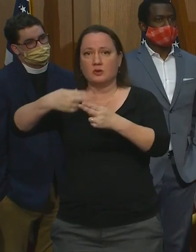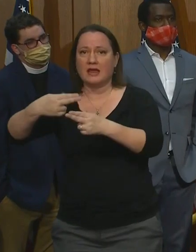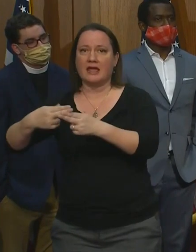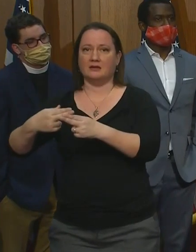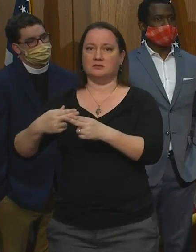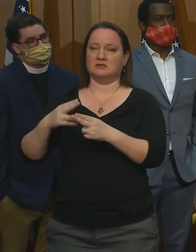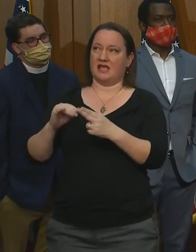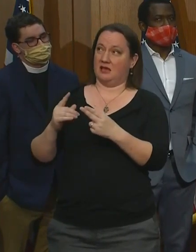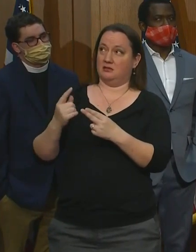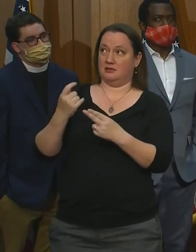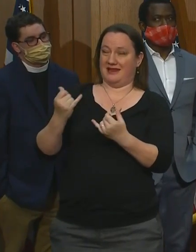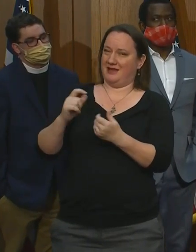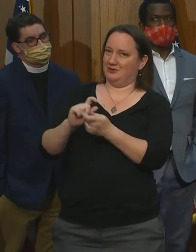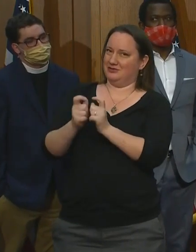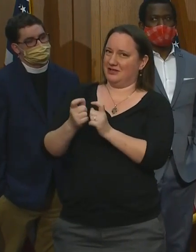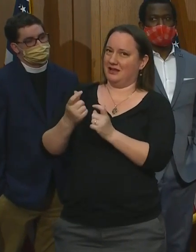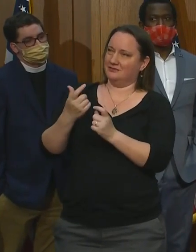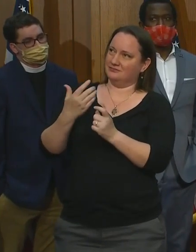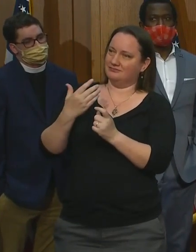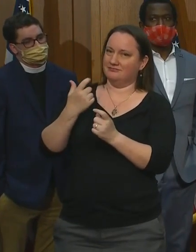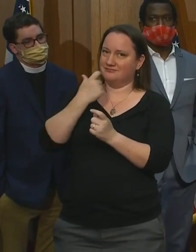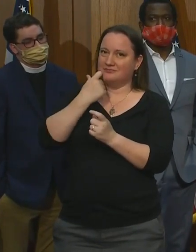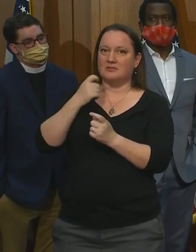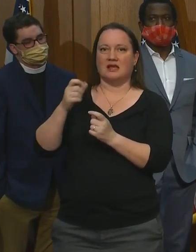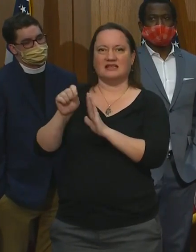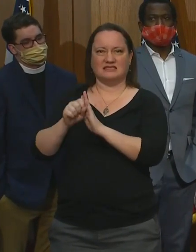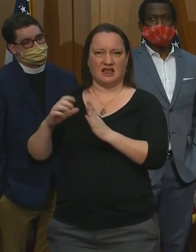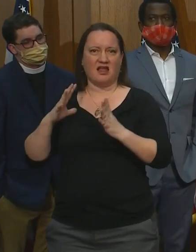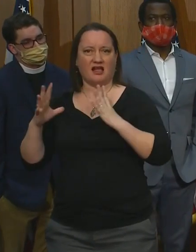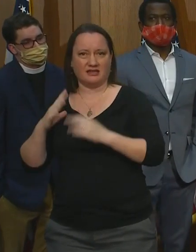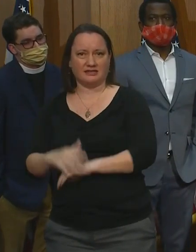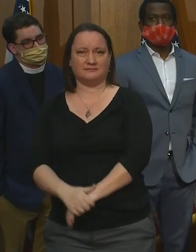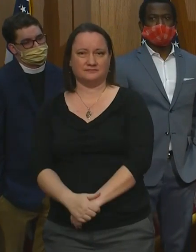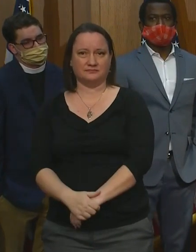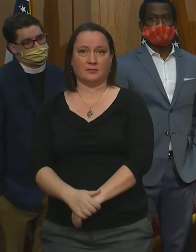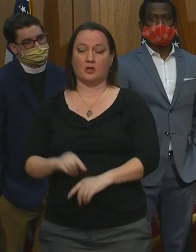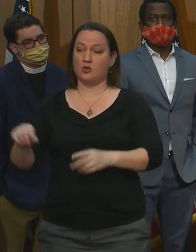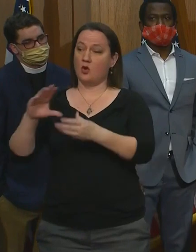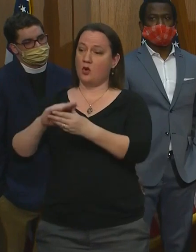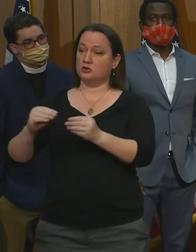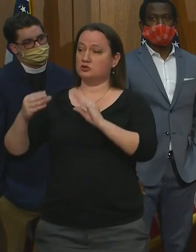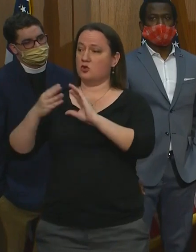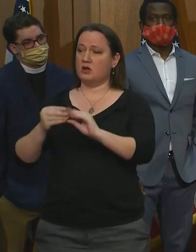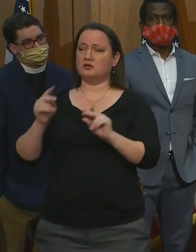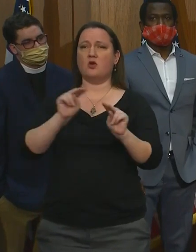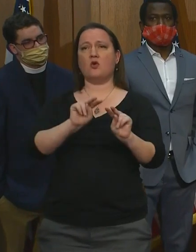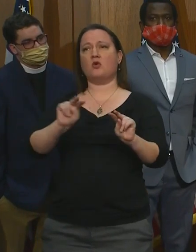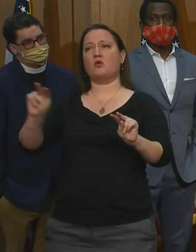A STATE HOLIDAY. THESE PORTRAYALS OF THE CONFEDERACY